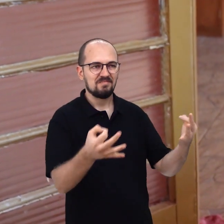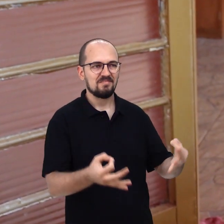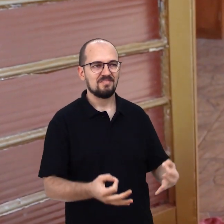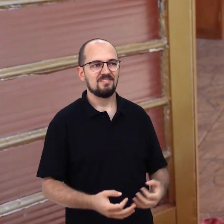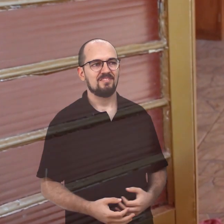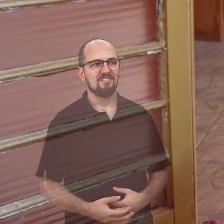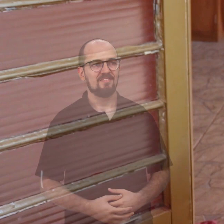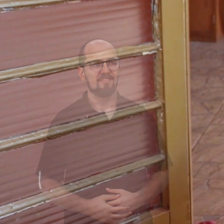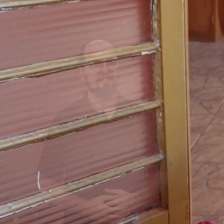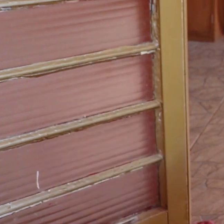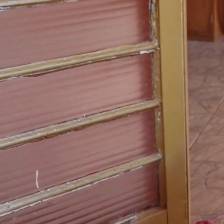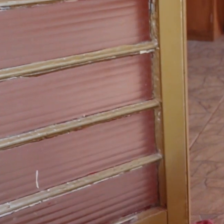[LUIS MATEUS] That's right.